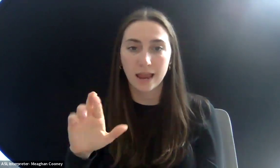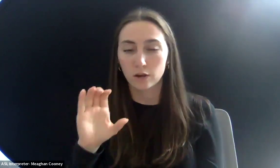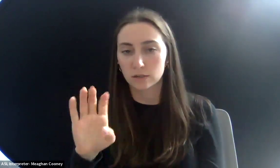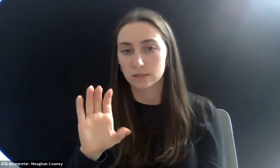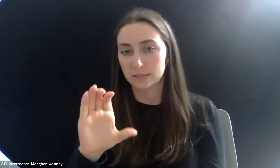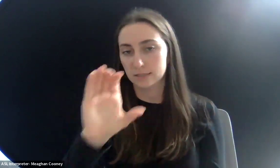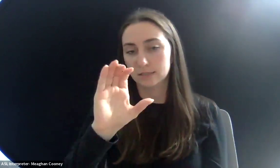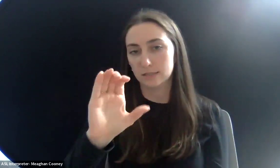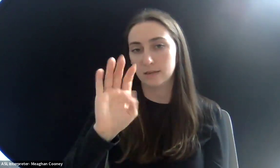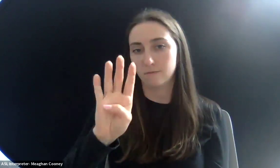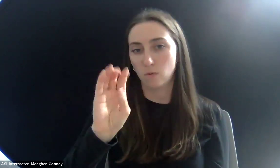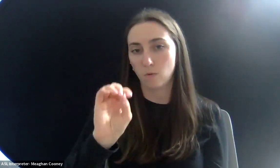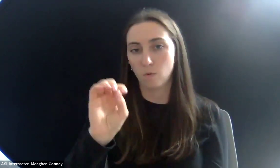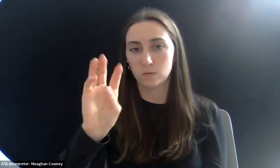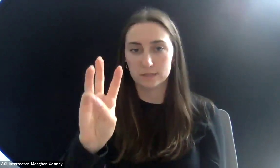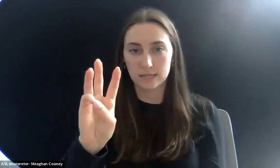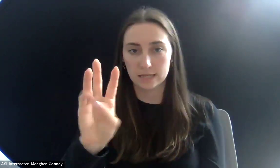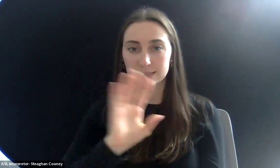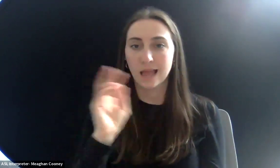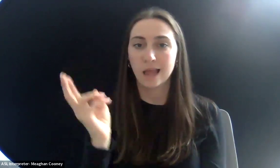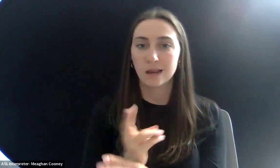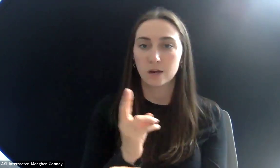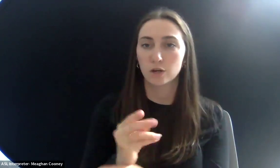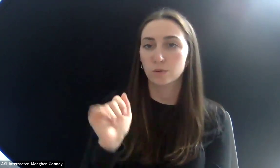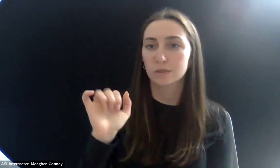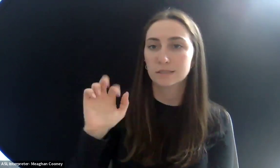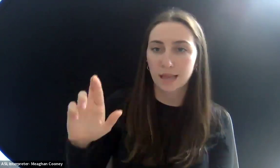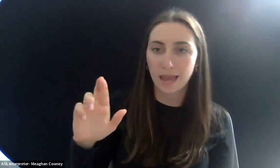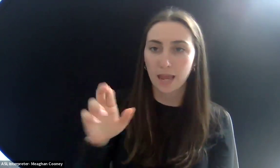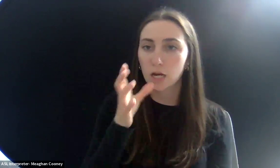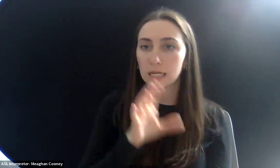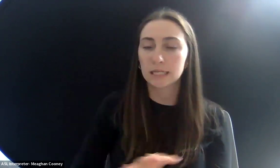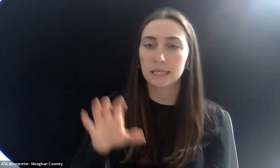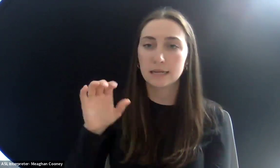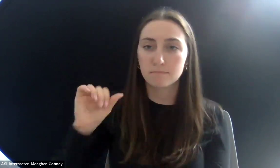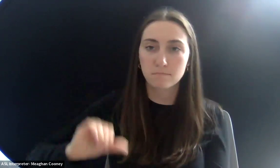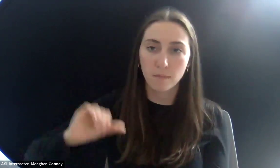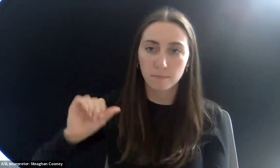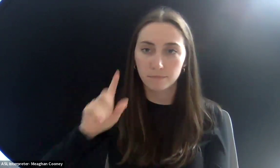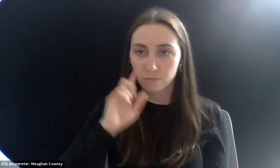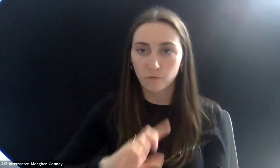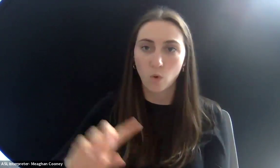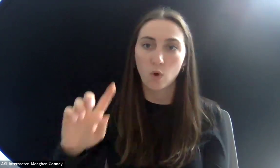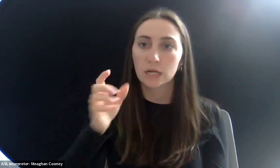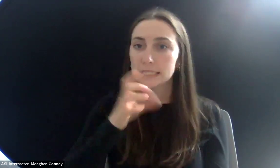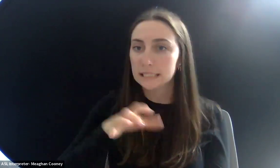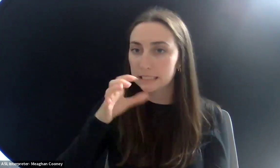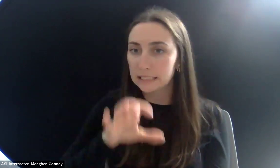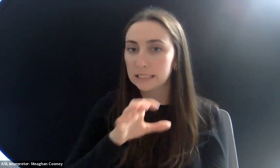option 8 and use air source heat pump for water heating. Or you could use solar thermal with electric resistance.